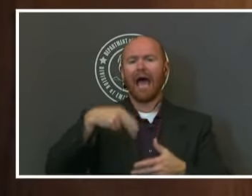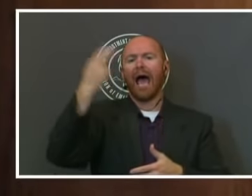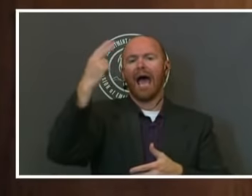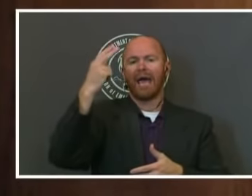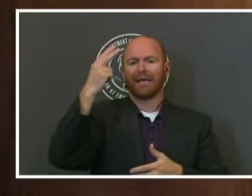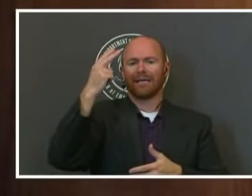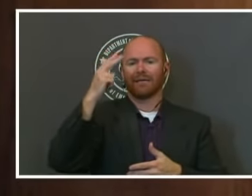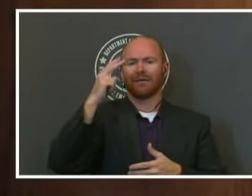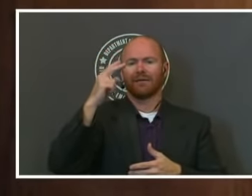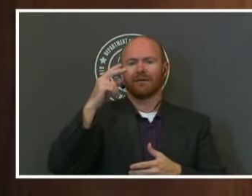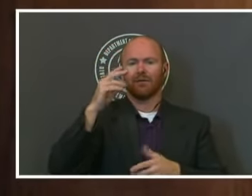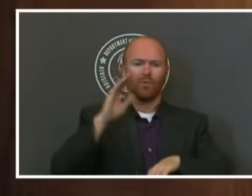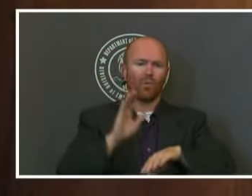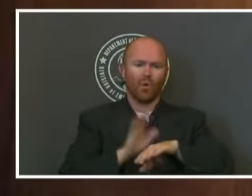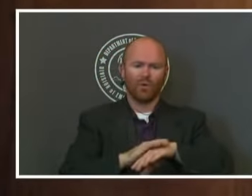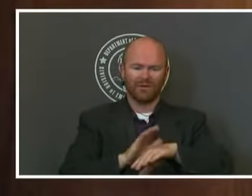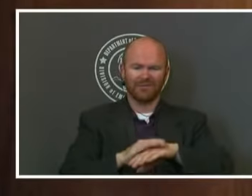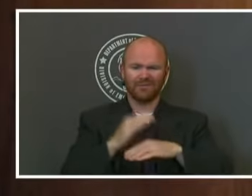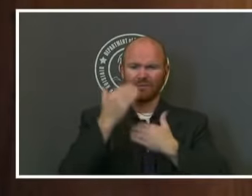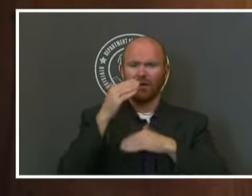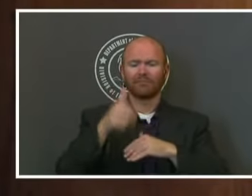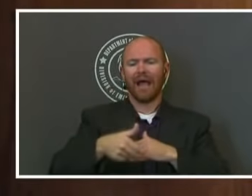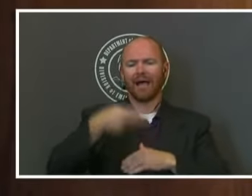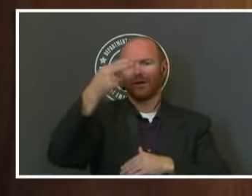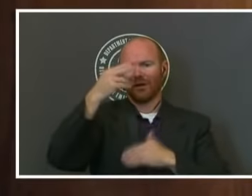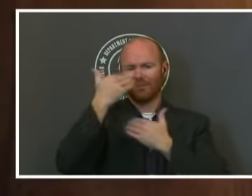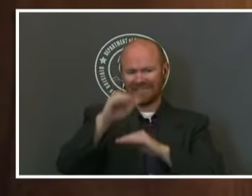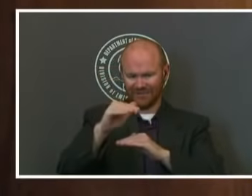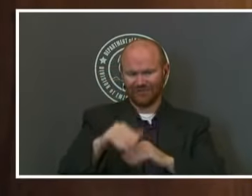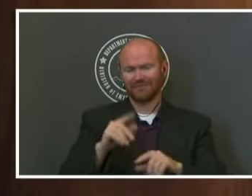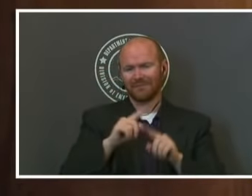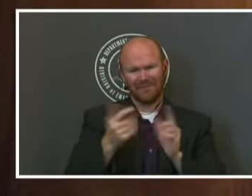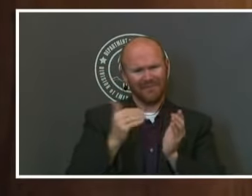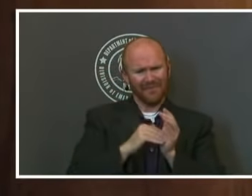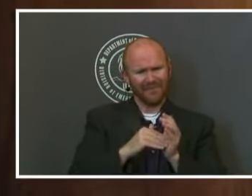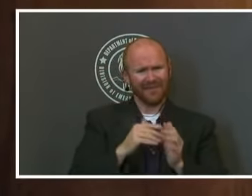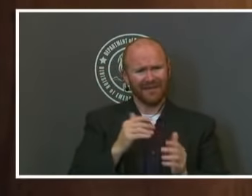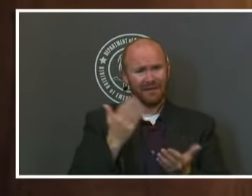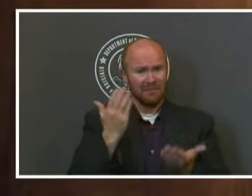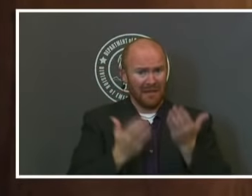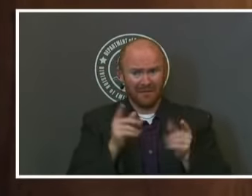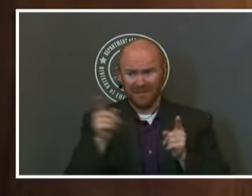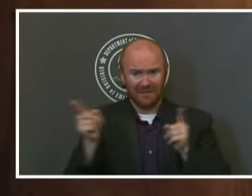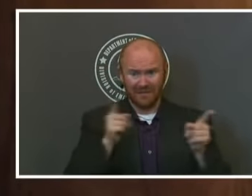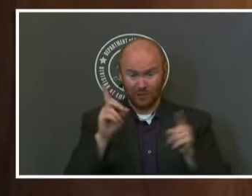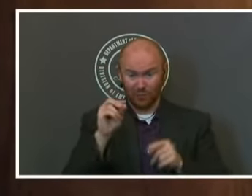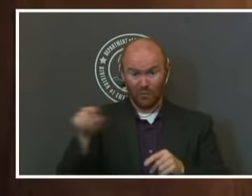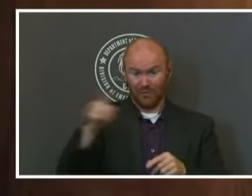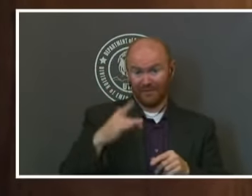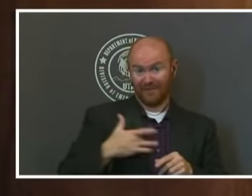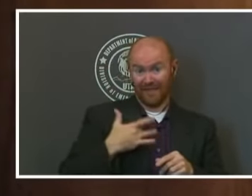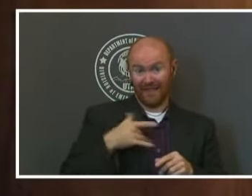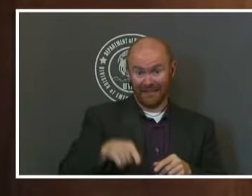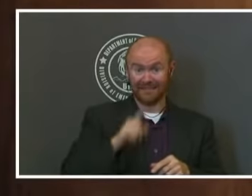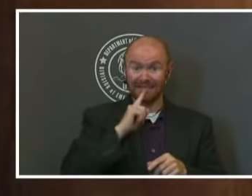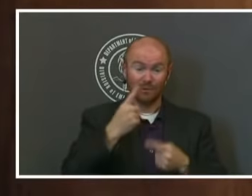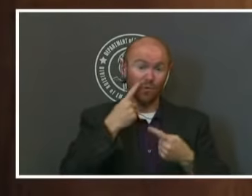hi warnings so do you a sample I think maybe we can hear from both of you do you guys think